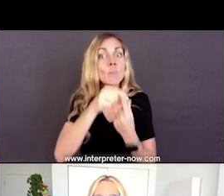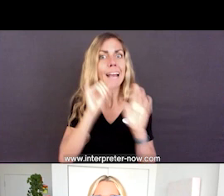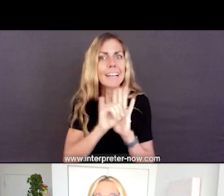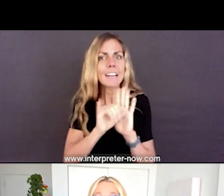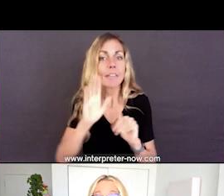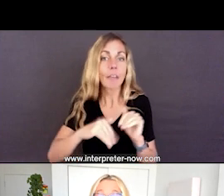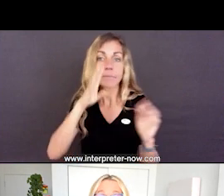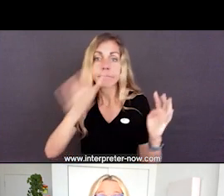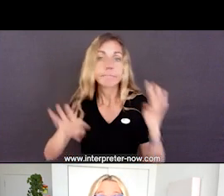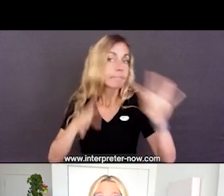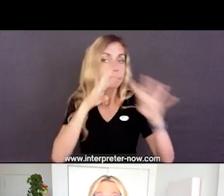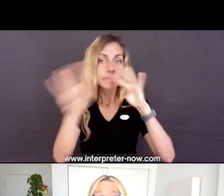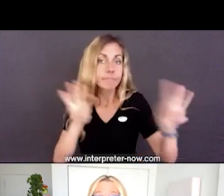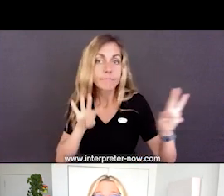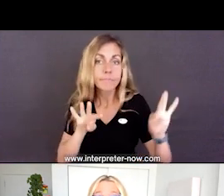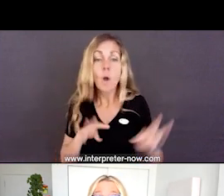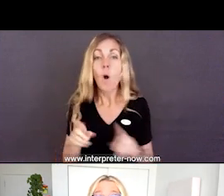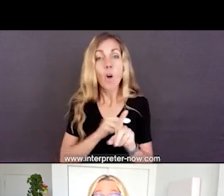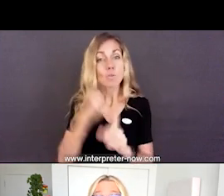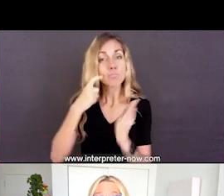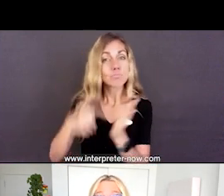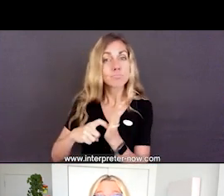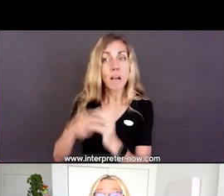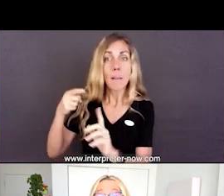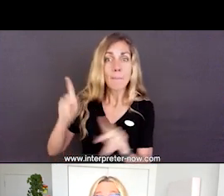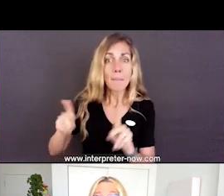We also recognize that people with certain identities experience more marginalization,